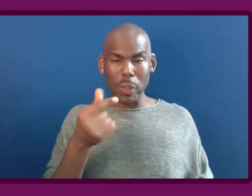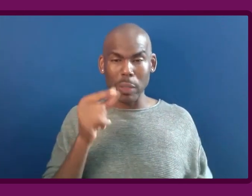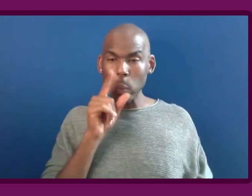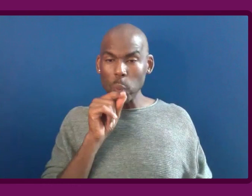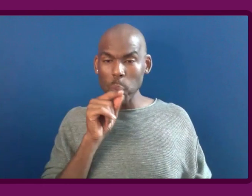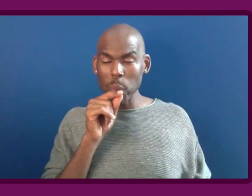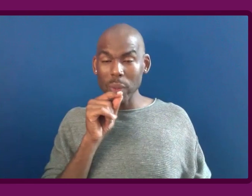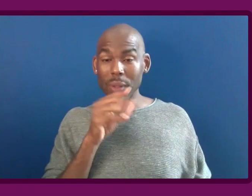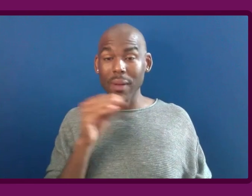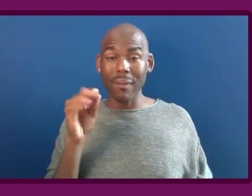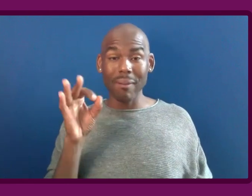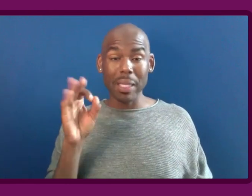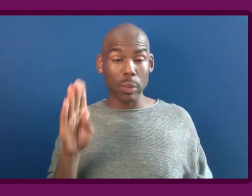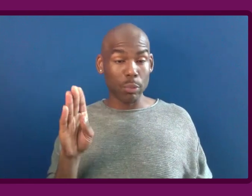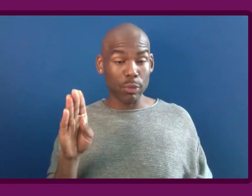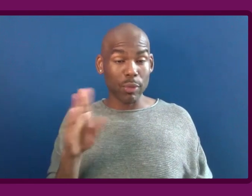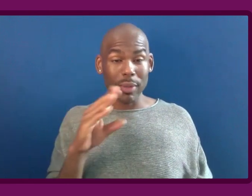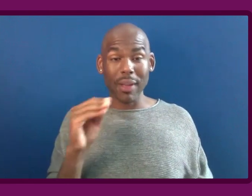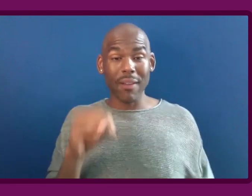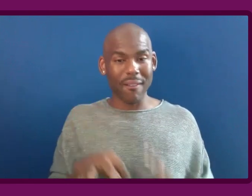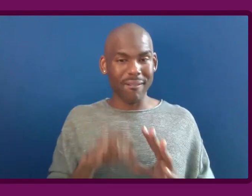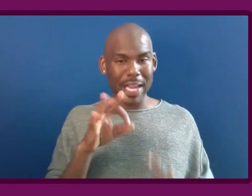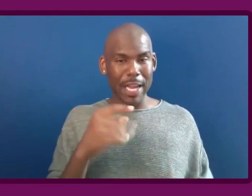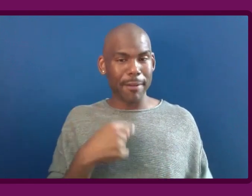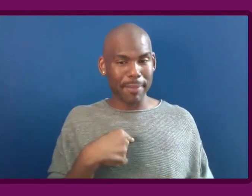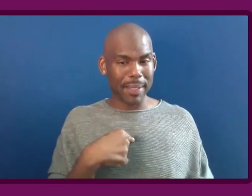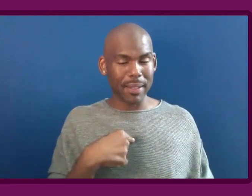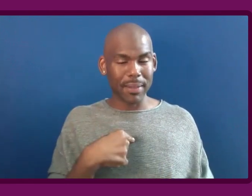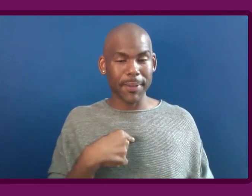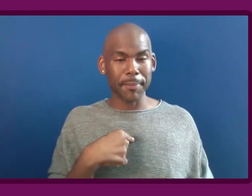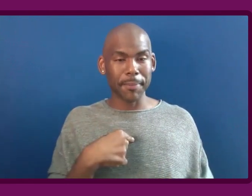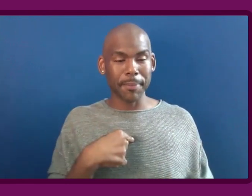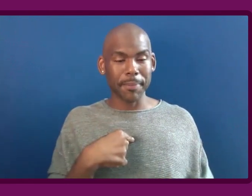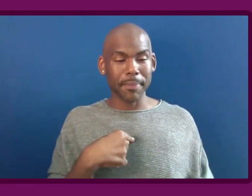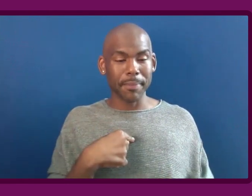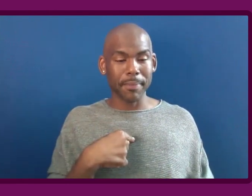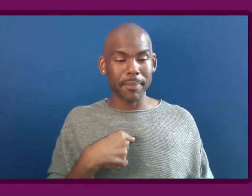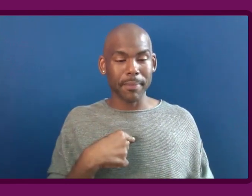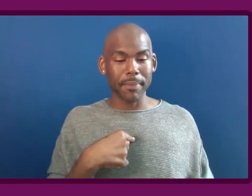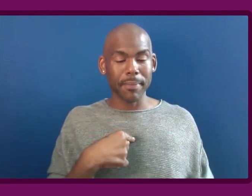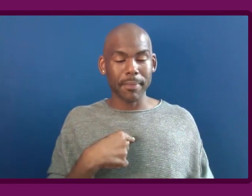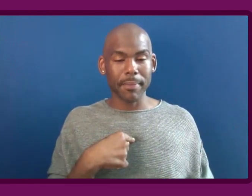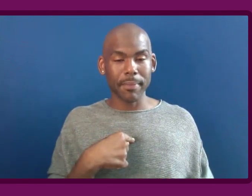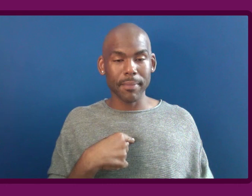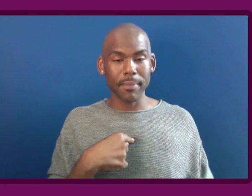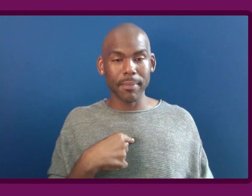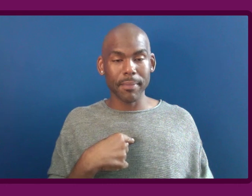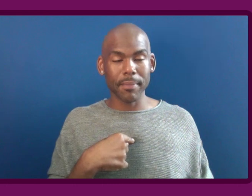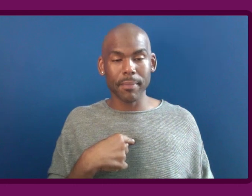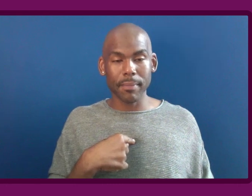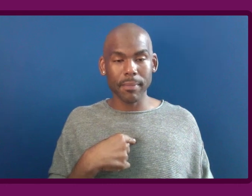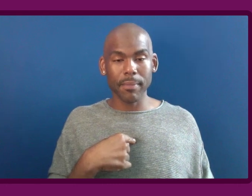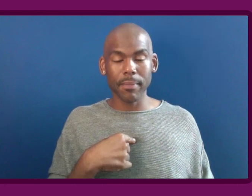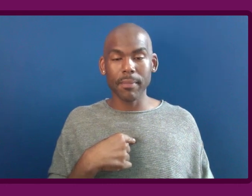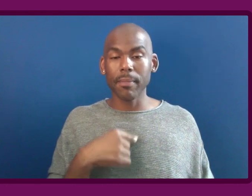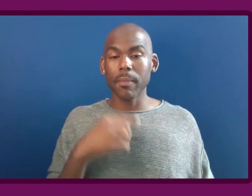let's keep doing things together. Ashley Inkumsah: For sure, for sure. .